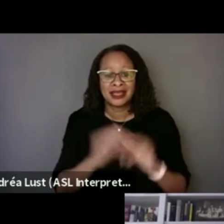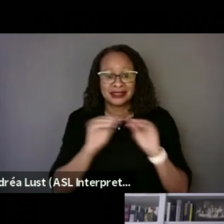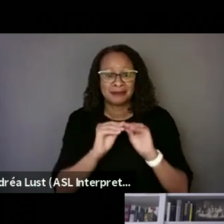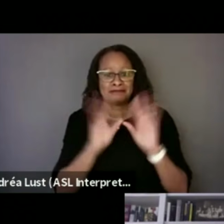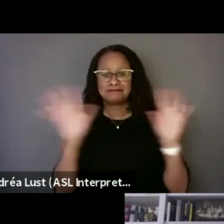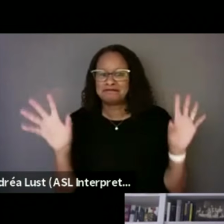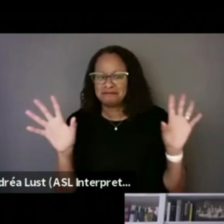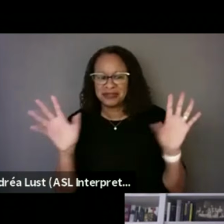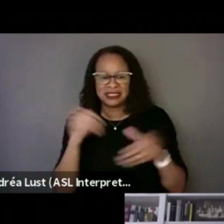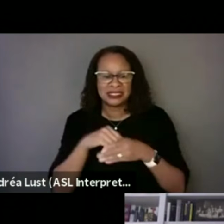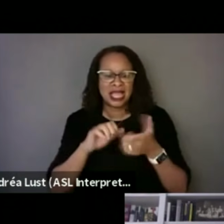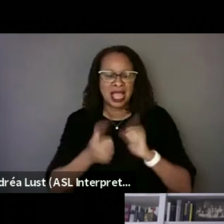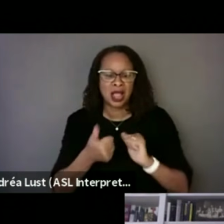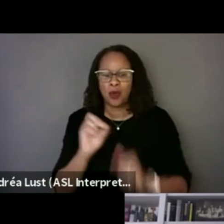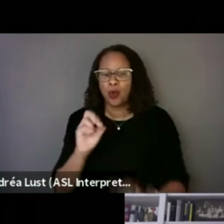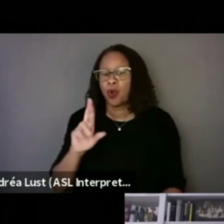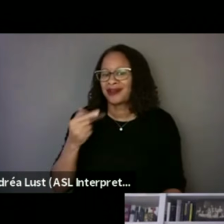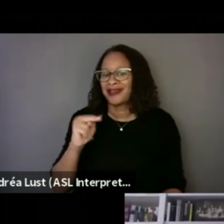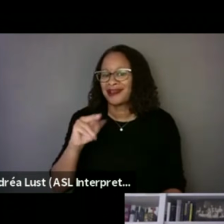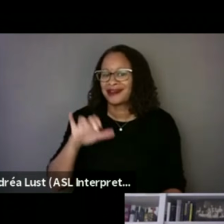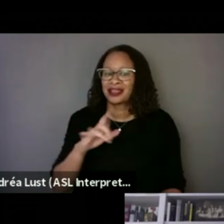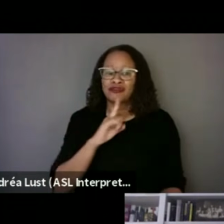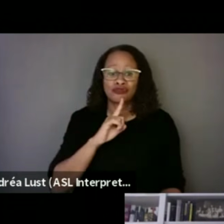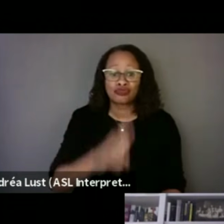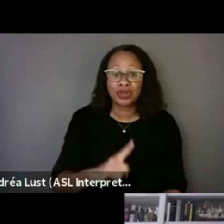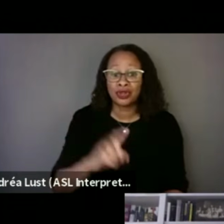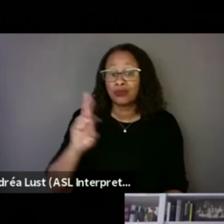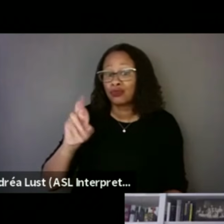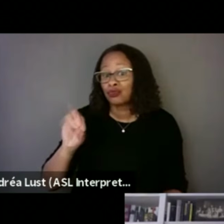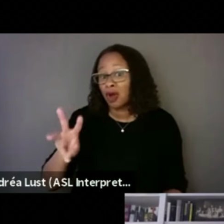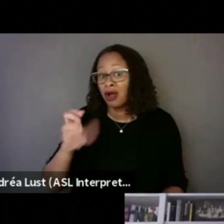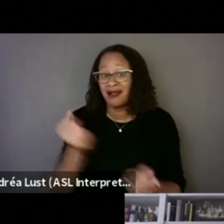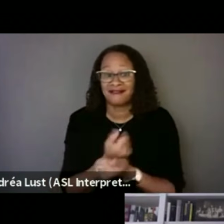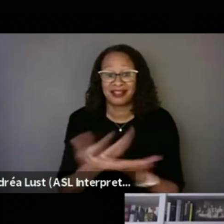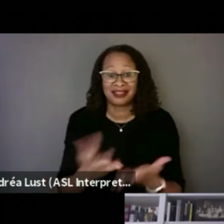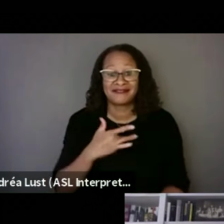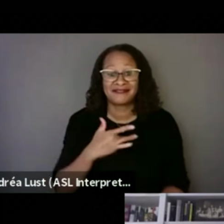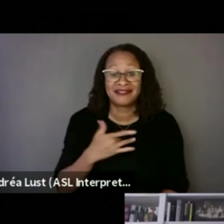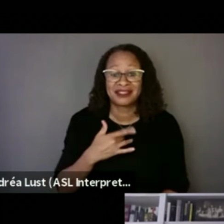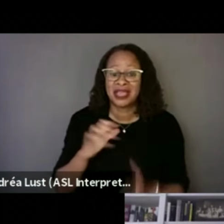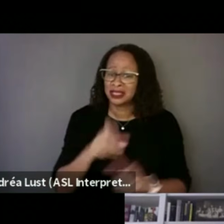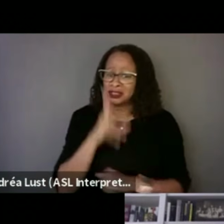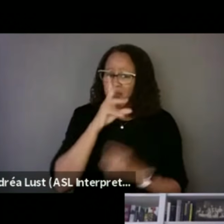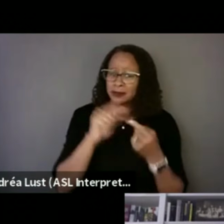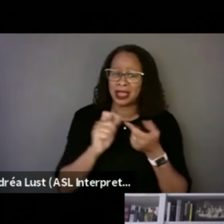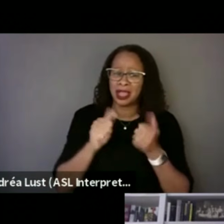and real and raw everything feels. Can you sort of talk about how you go about building that trust?